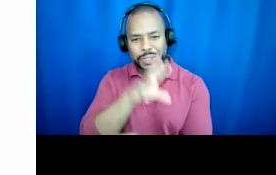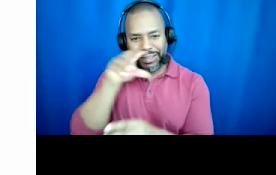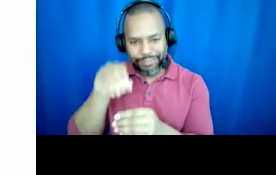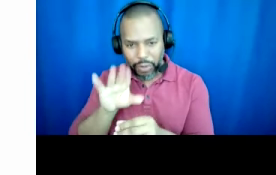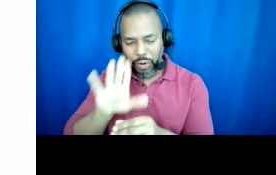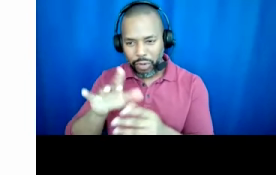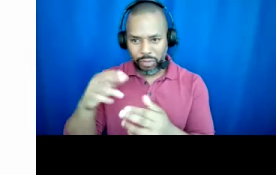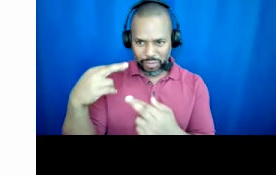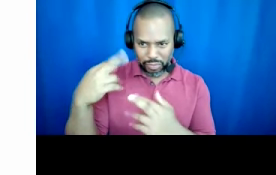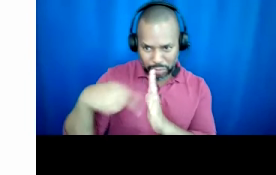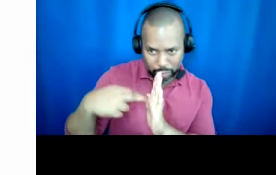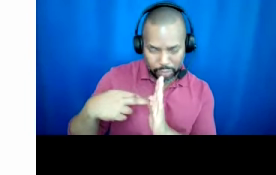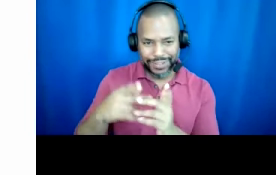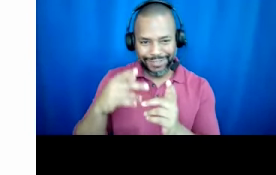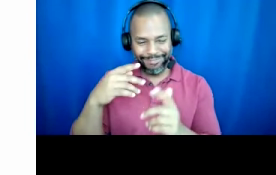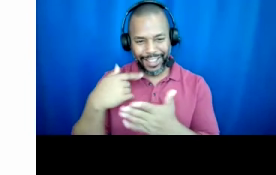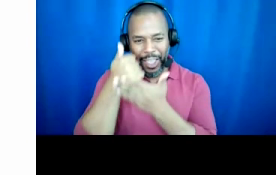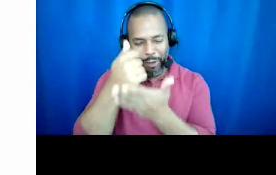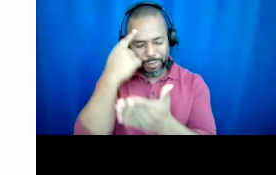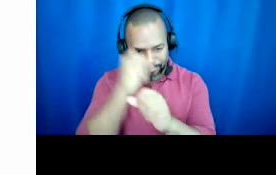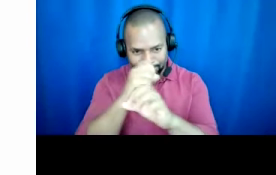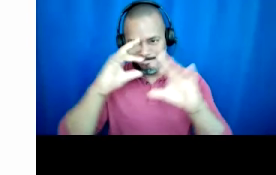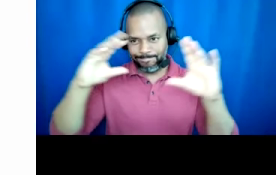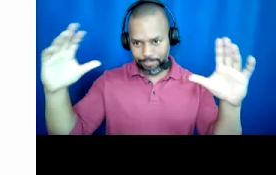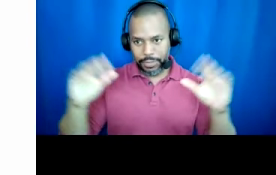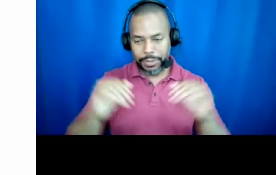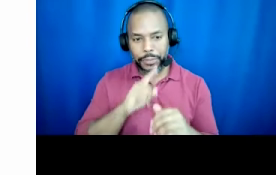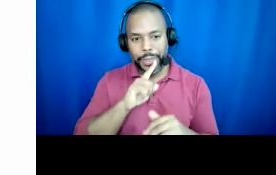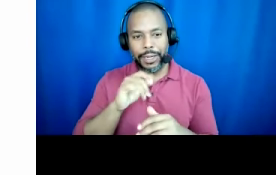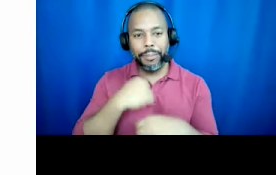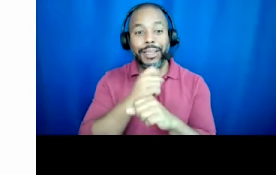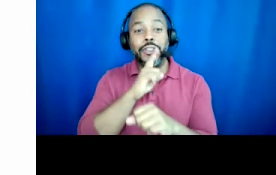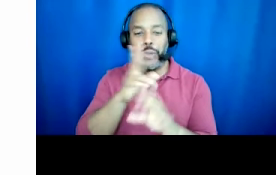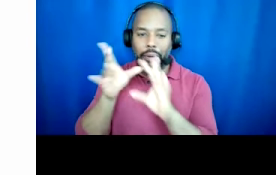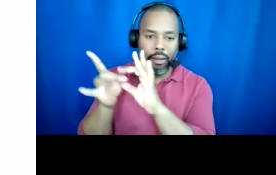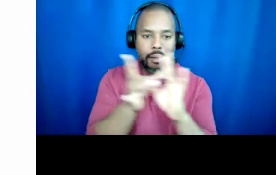of big picture plans and goals, connect to how we use our funds.